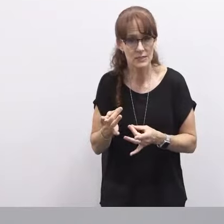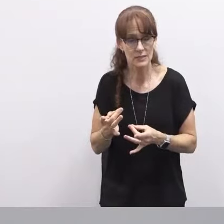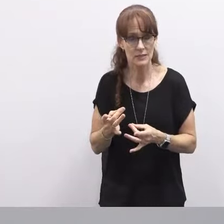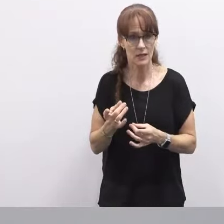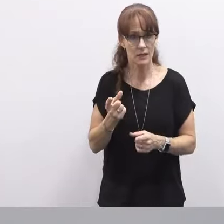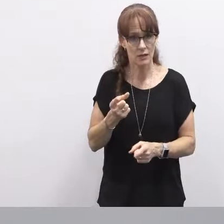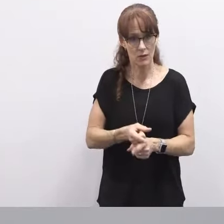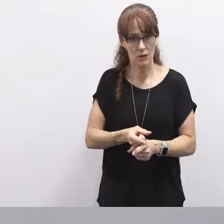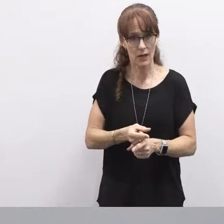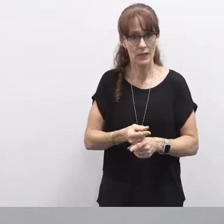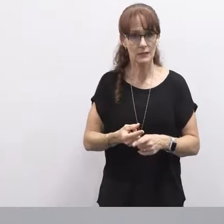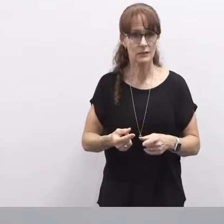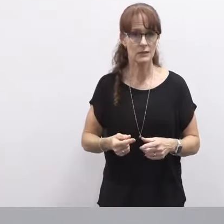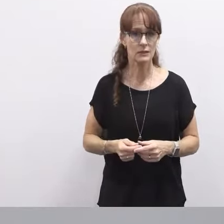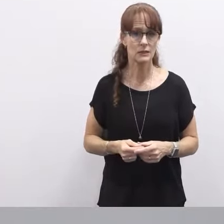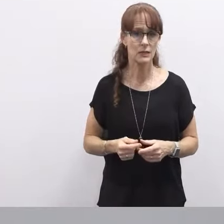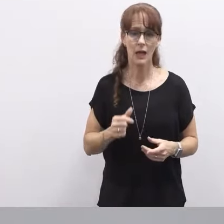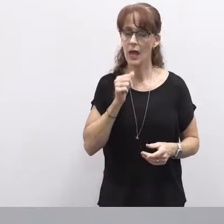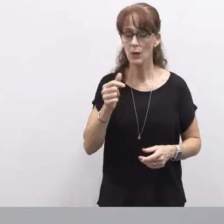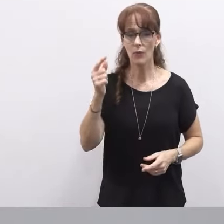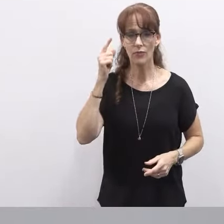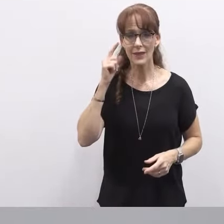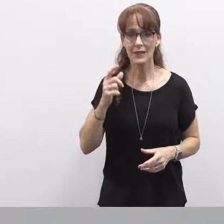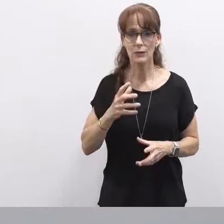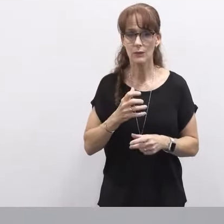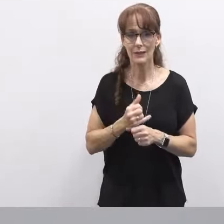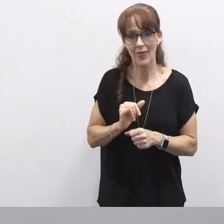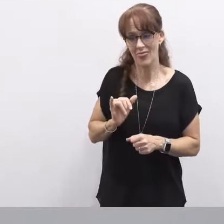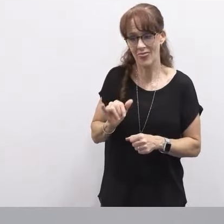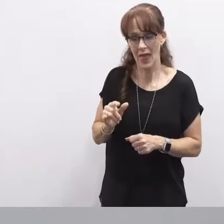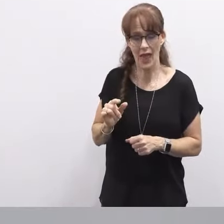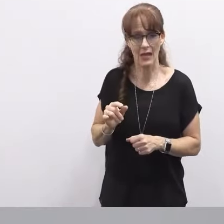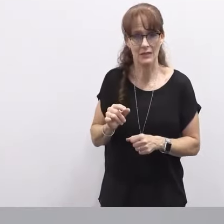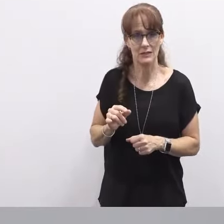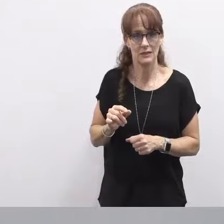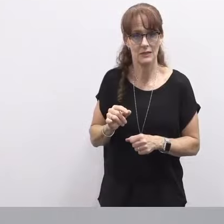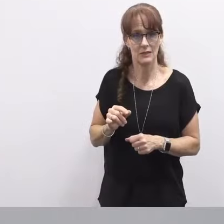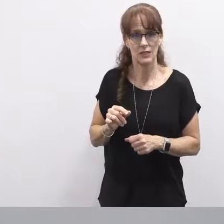So I don't think we're gonna get that just directing folks to our website.